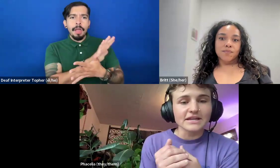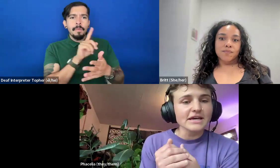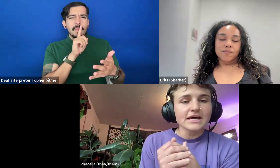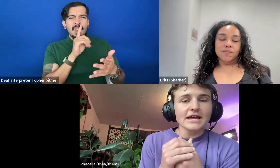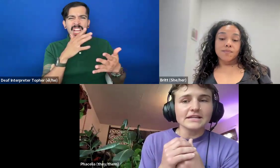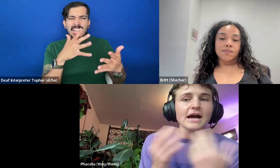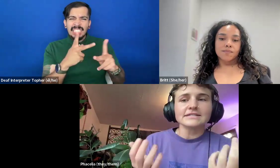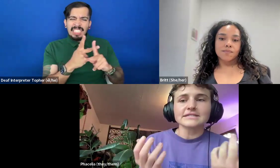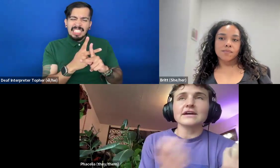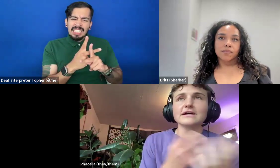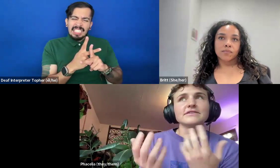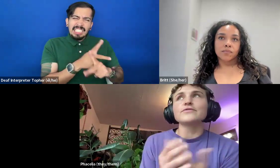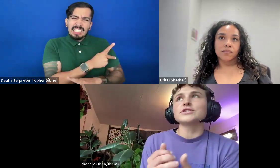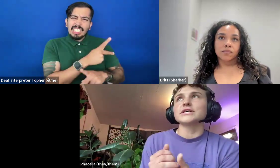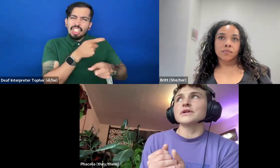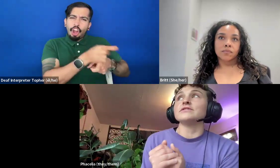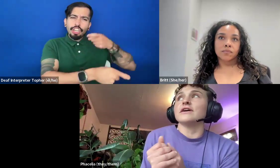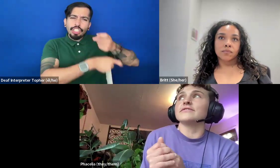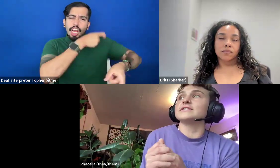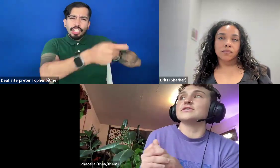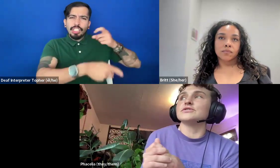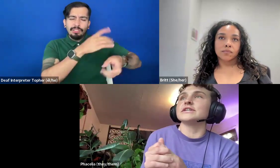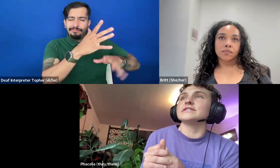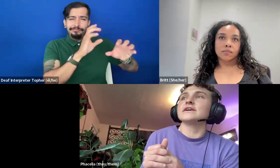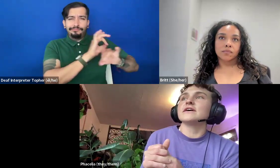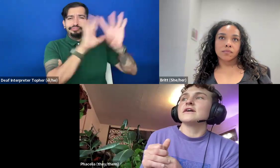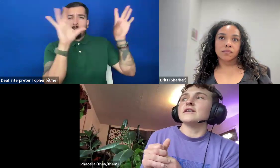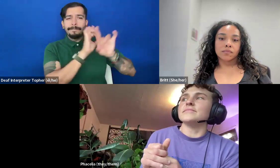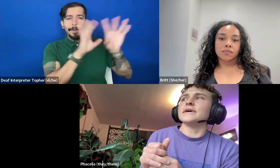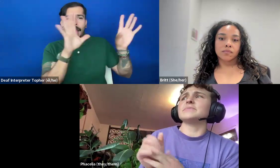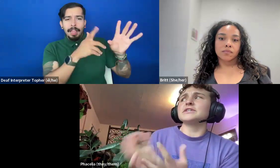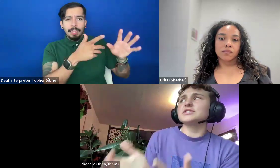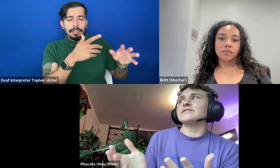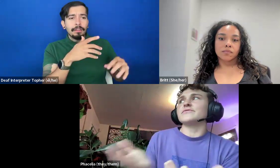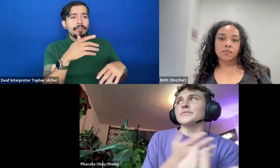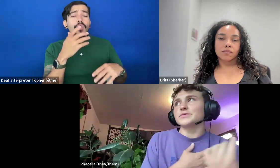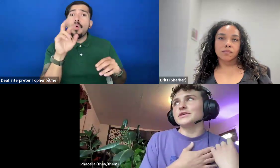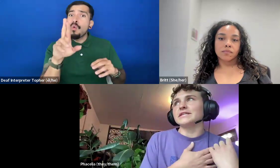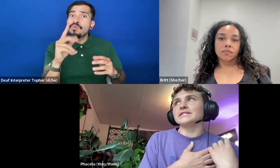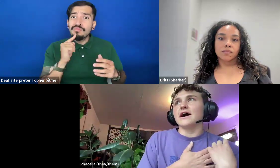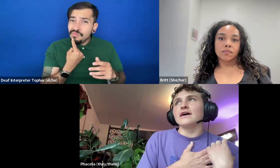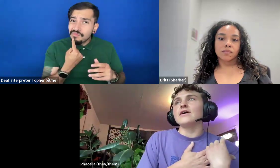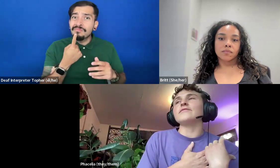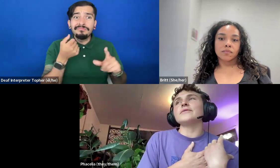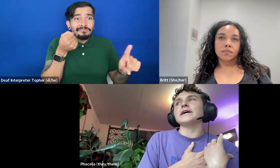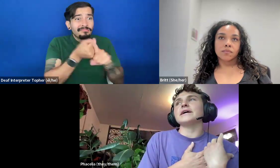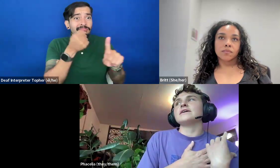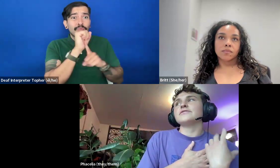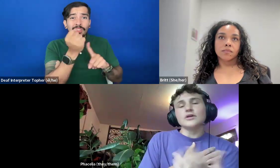and, and guised as care. That's unfortunately what a lot of institutions, um, especially from the communities that I come from, like